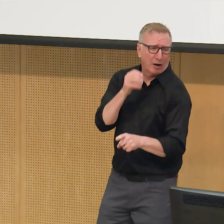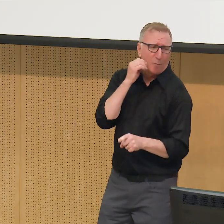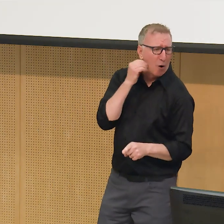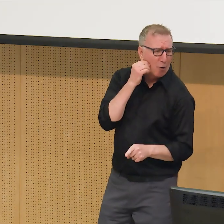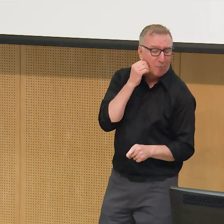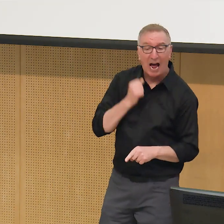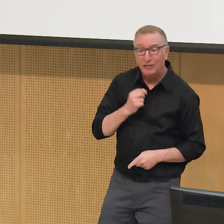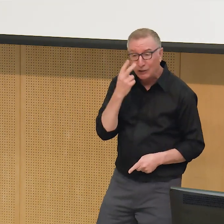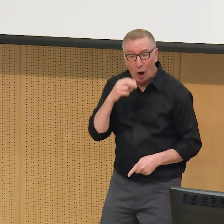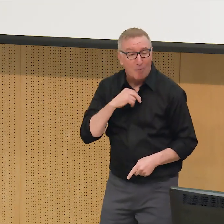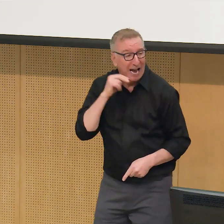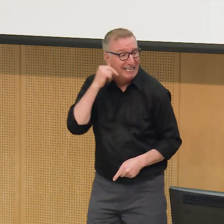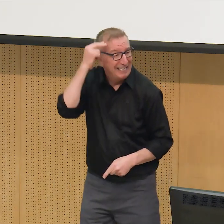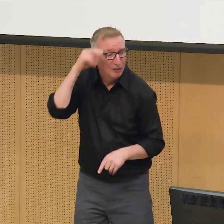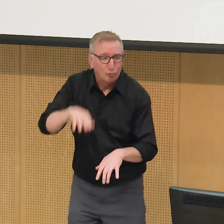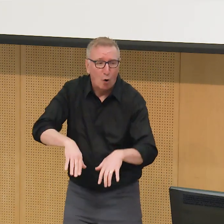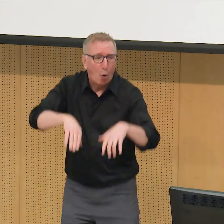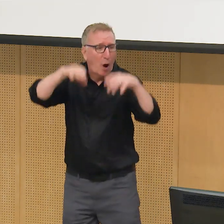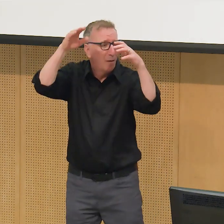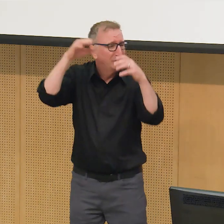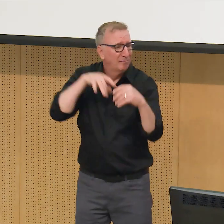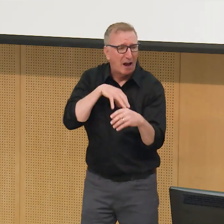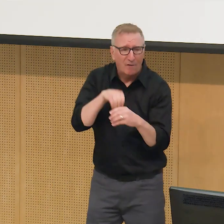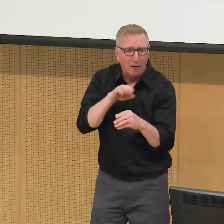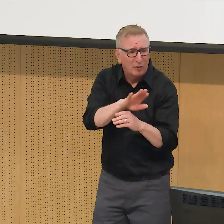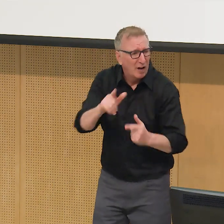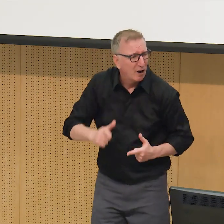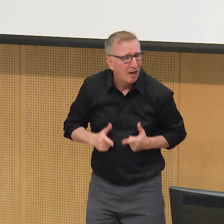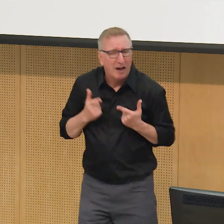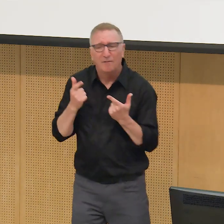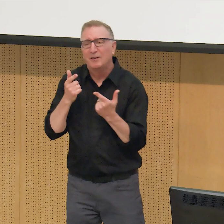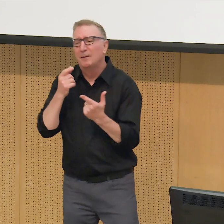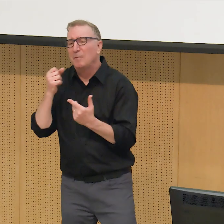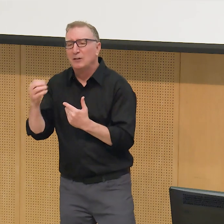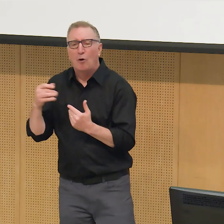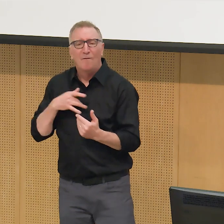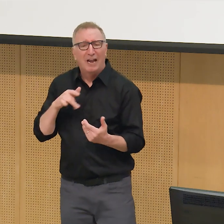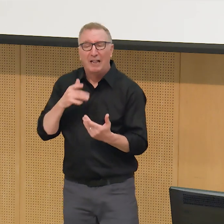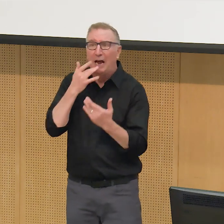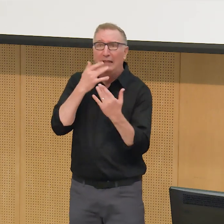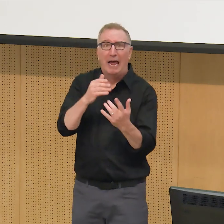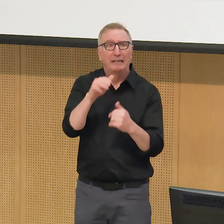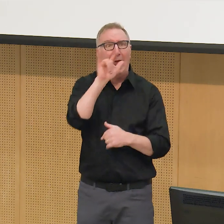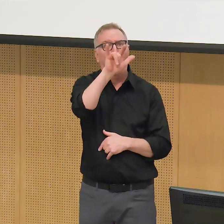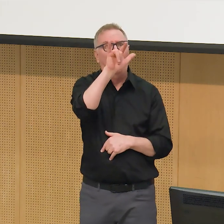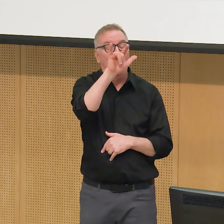I come home every year. I've seen my nieces and nephews grow up. I'm involved in my family.